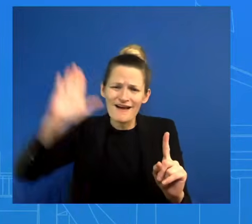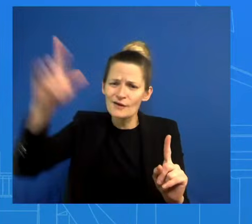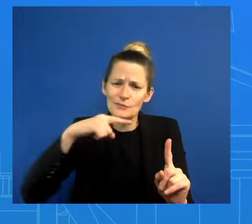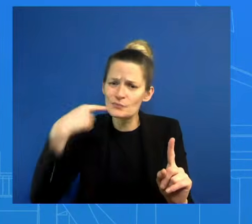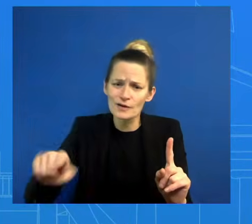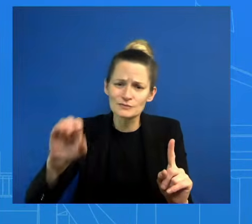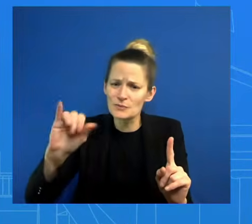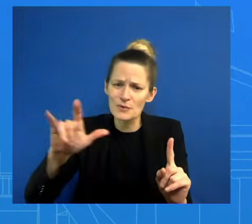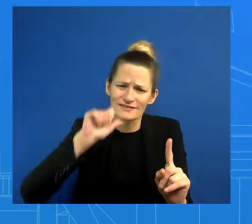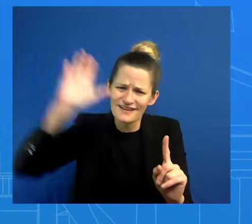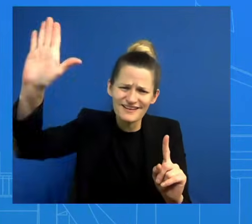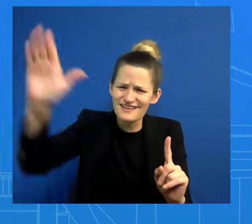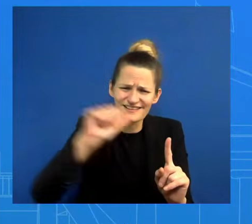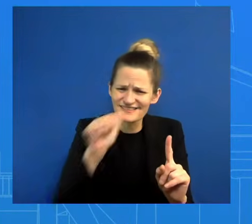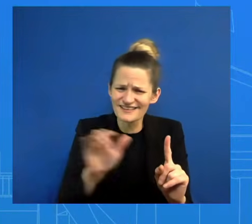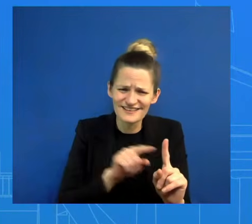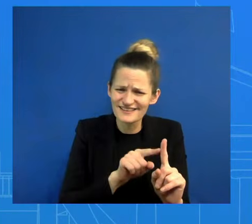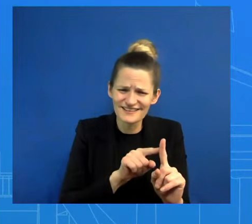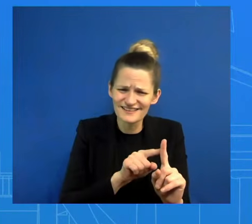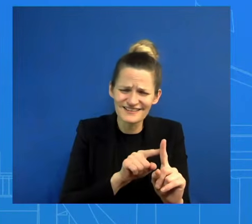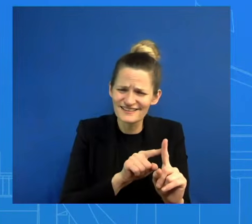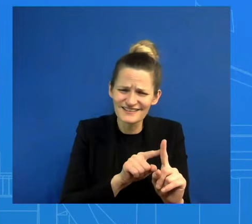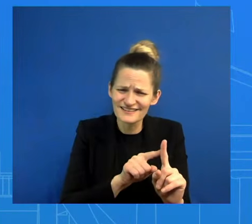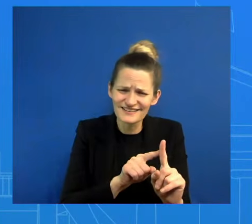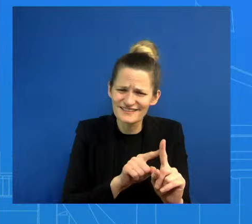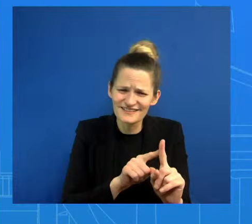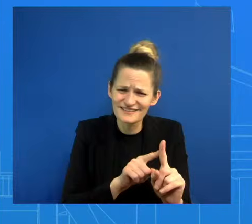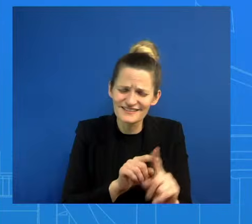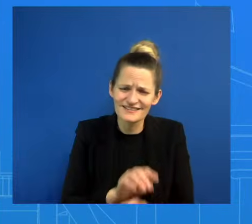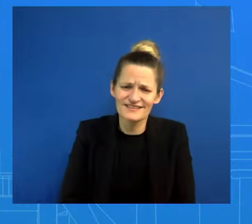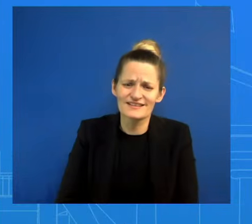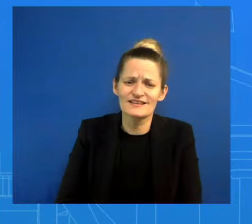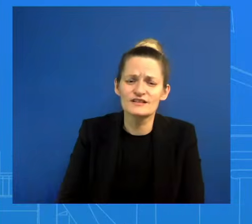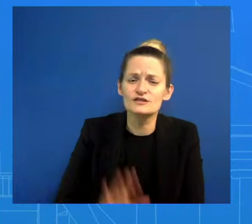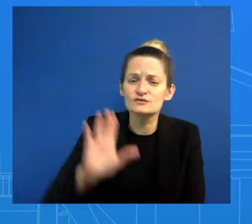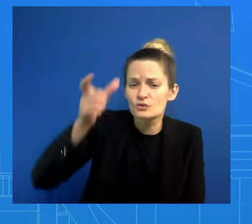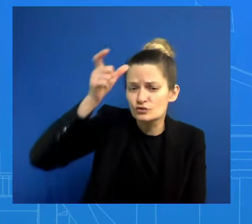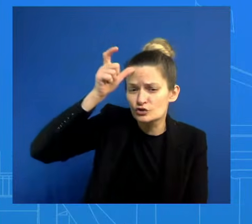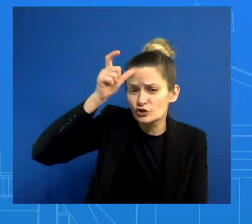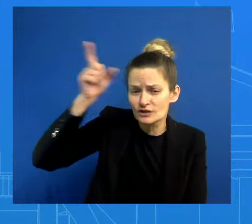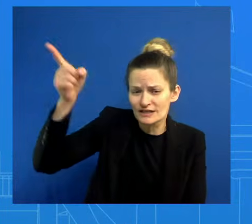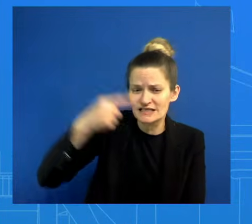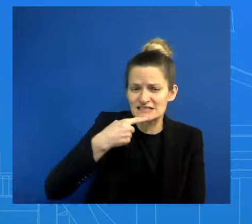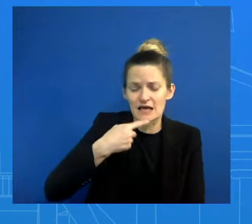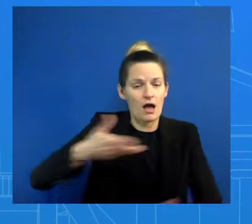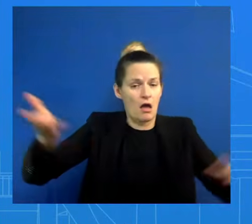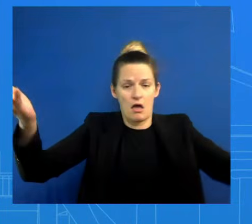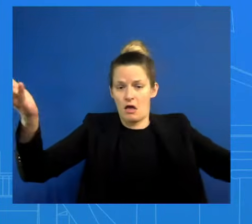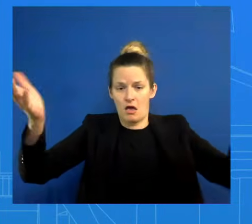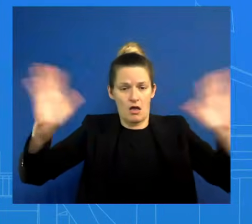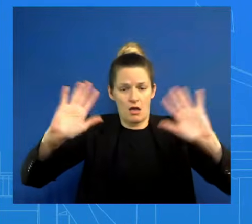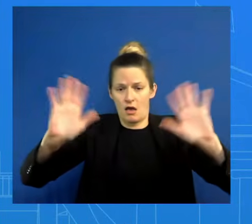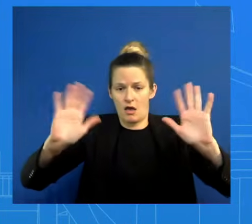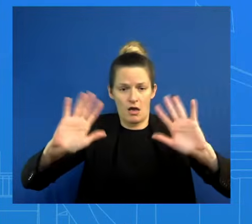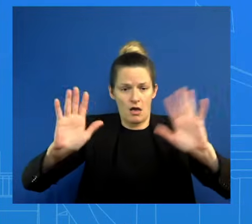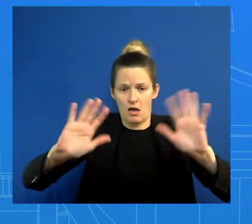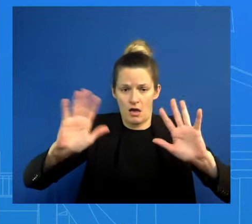in allowing a seaborne oil to transit the -- transit the Turkish Straits. They have made clear their goal